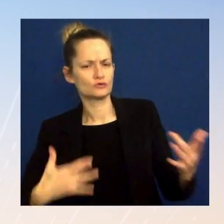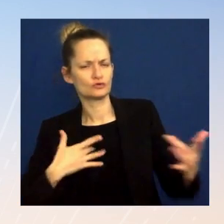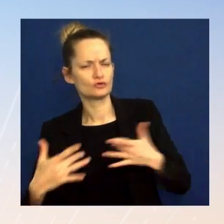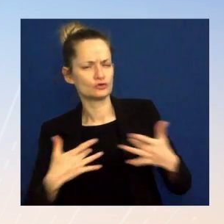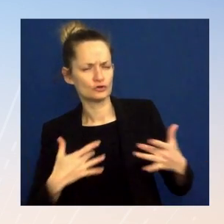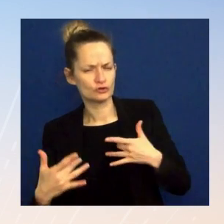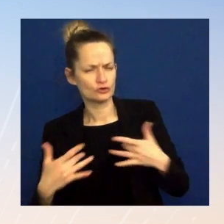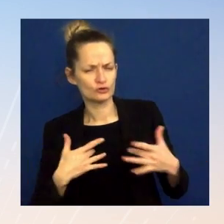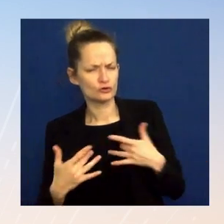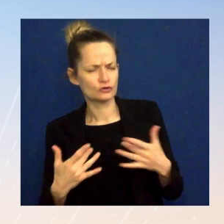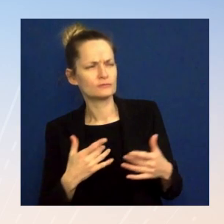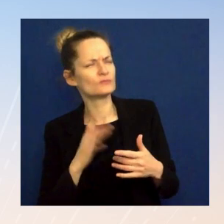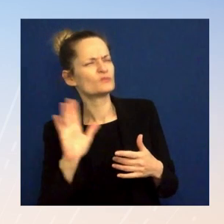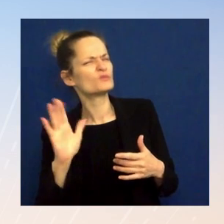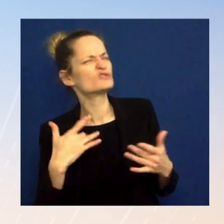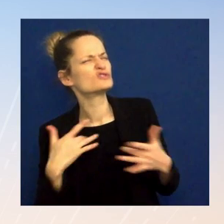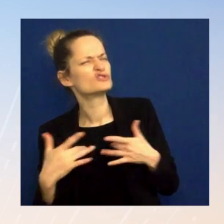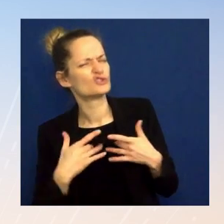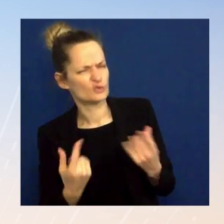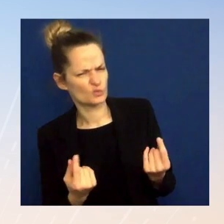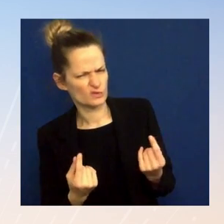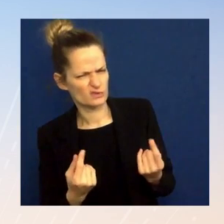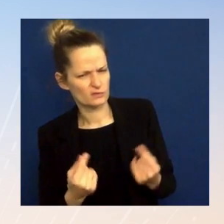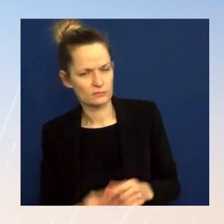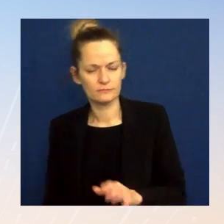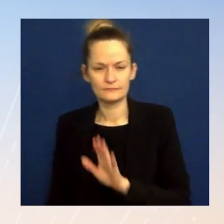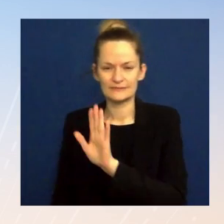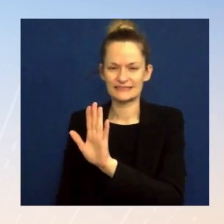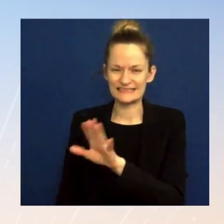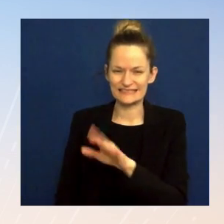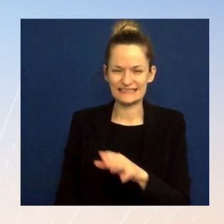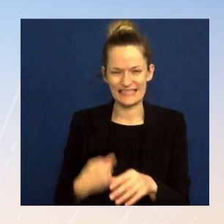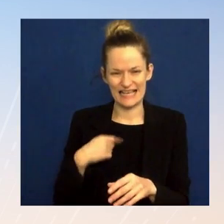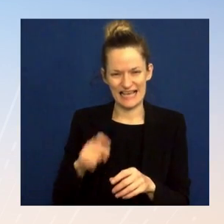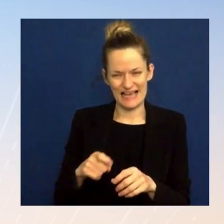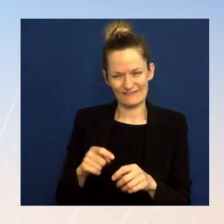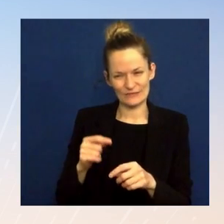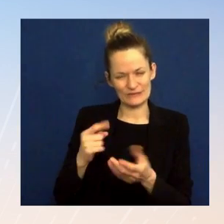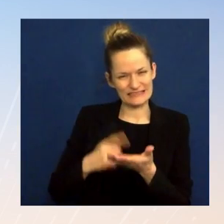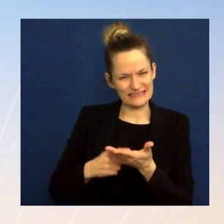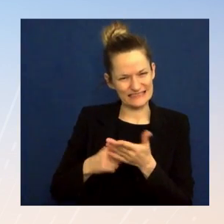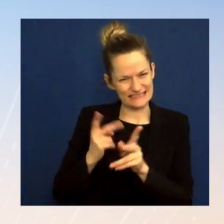I want to be careful about is getting ahead of Secretary Yellen, who ought to have the right to characterize her own meetings.